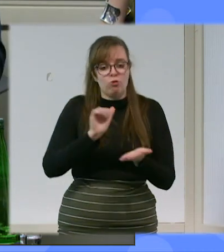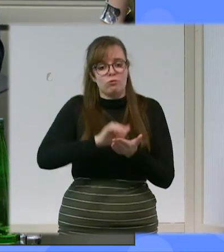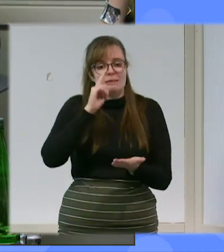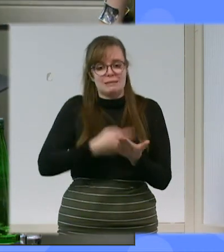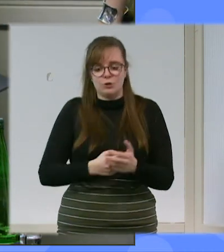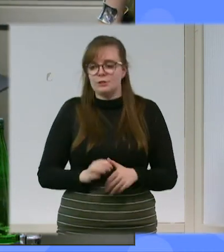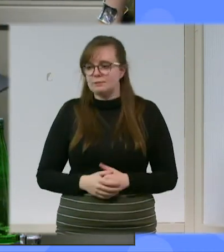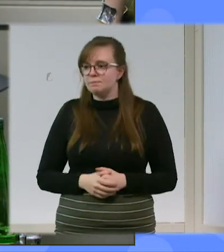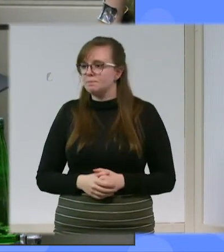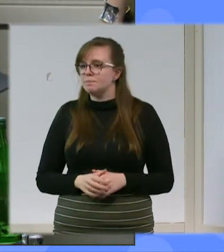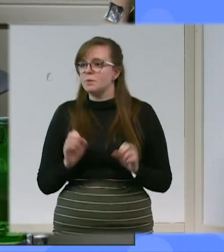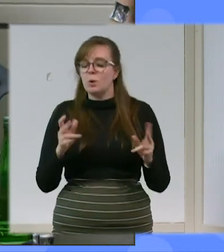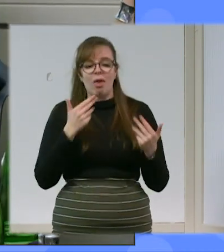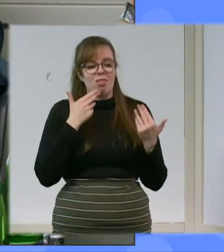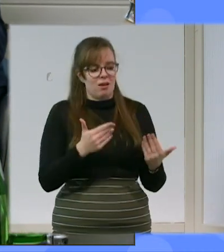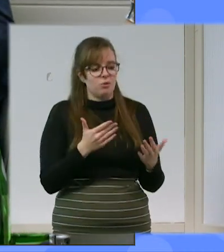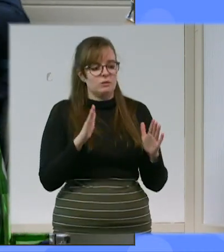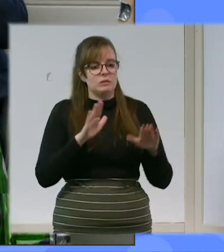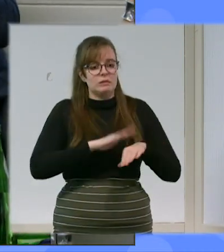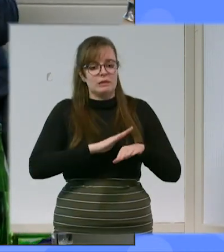that's the perfect time for us to close just nigh we're gonna go away and